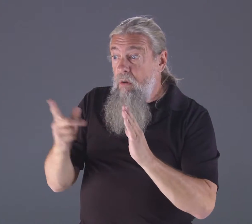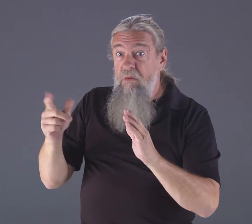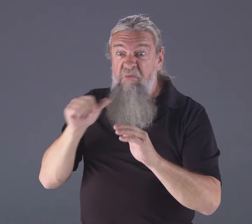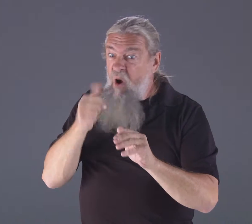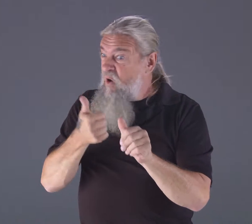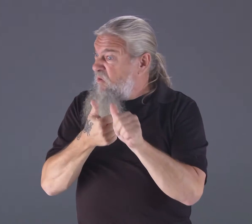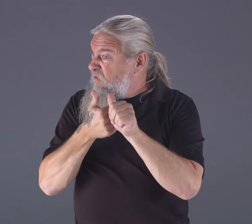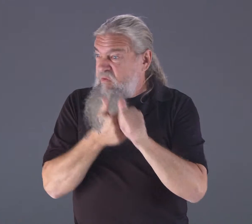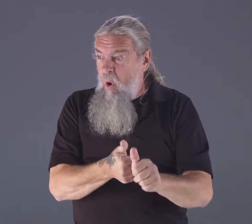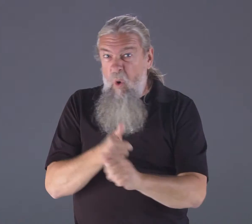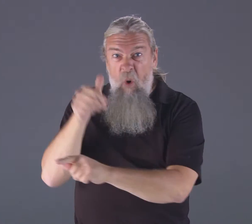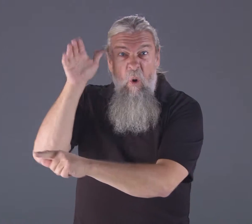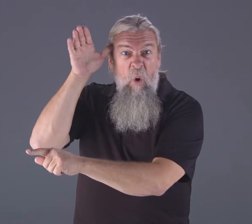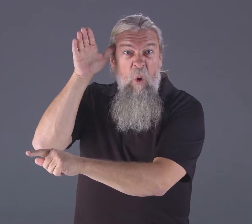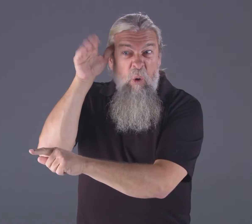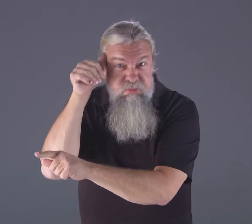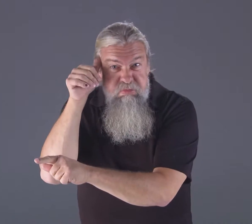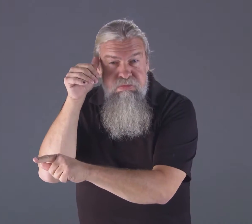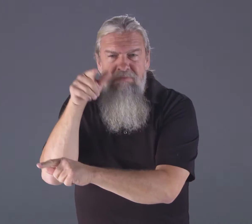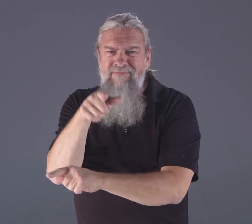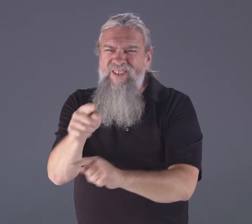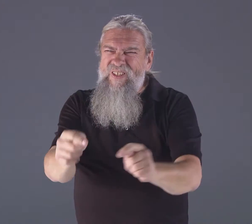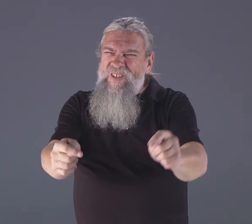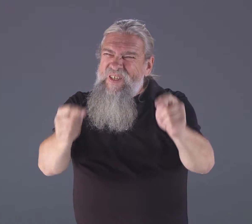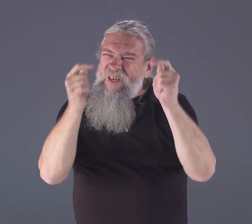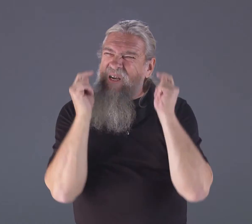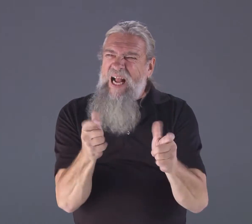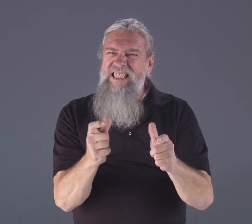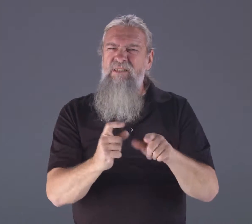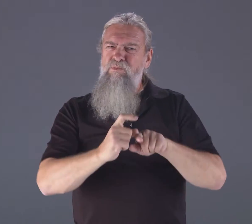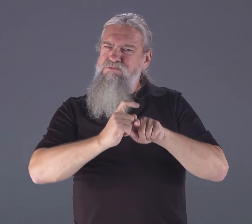If a protection order is violated you should contact the police.